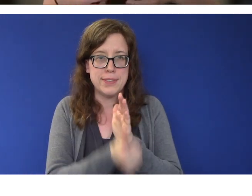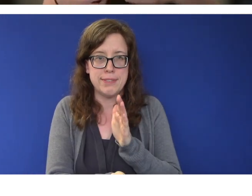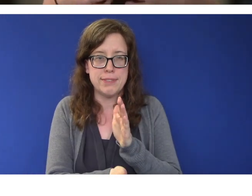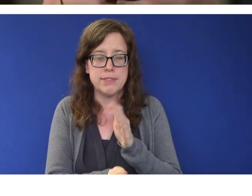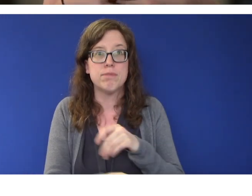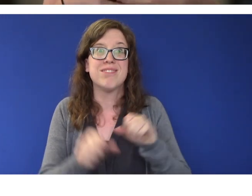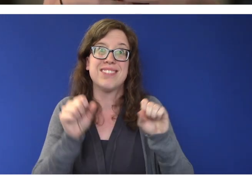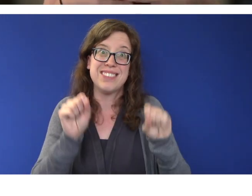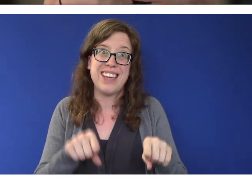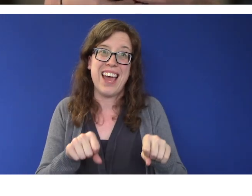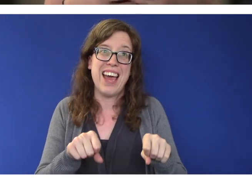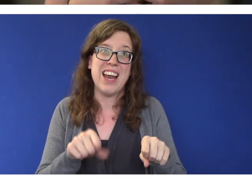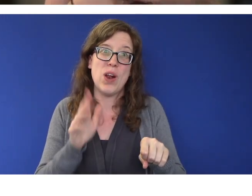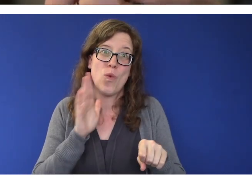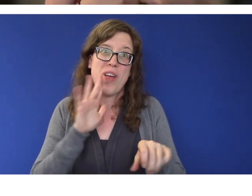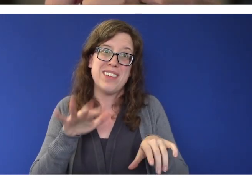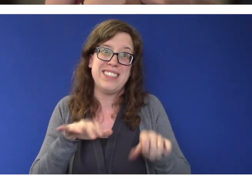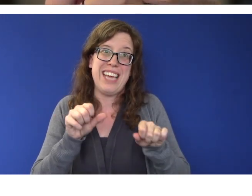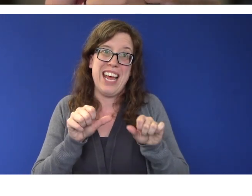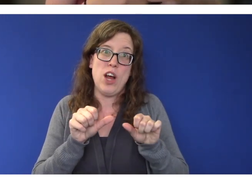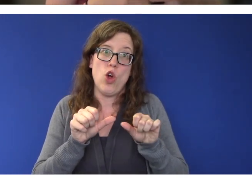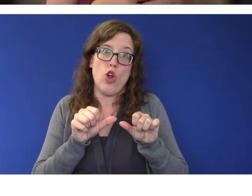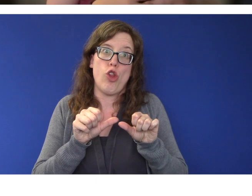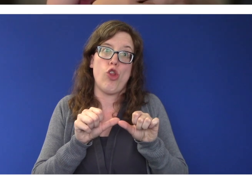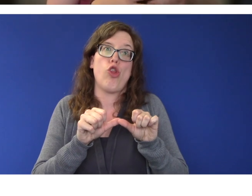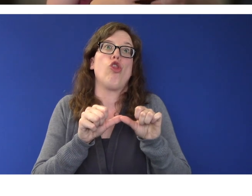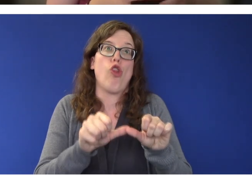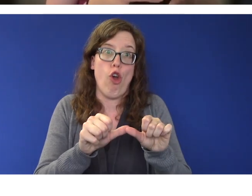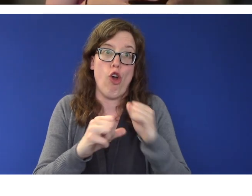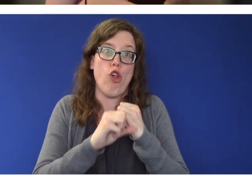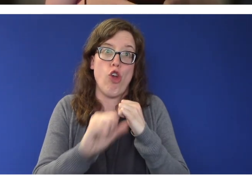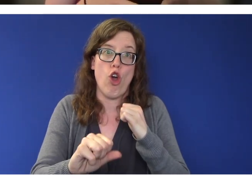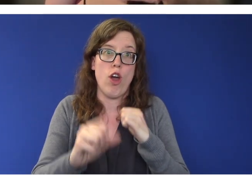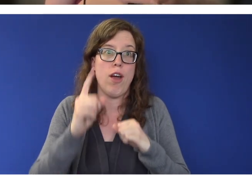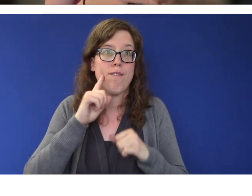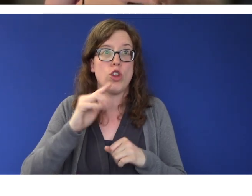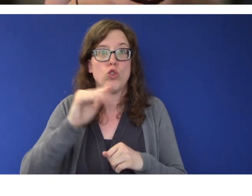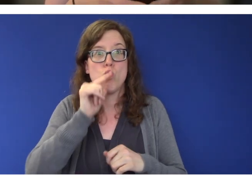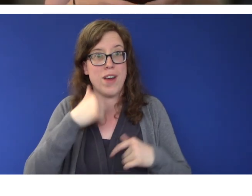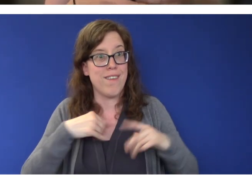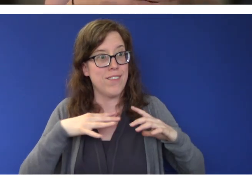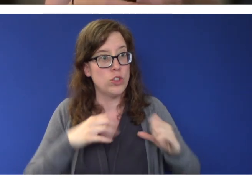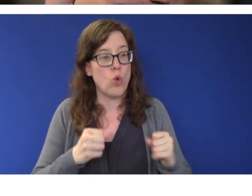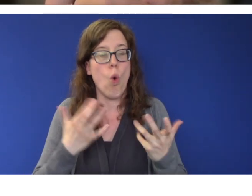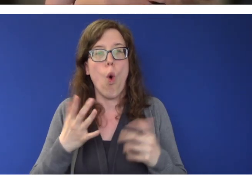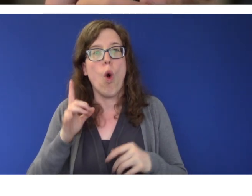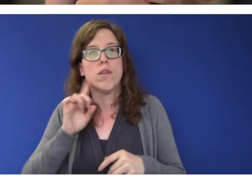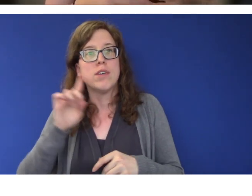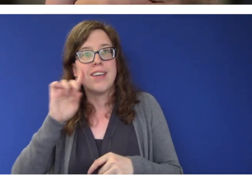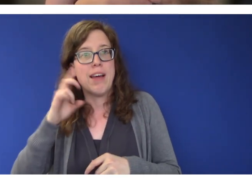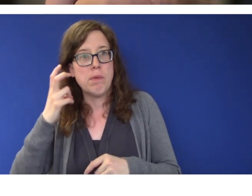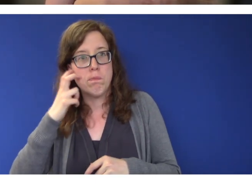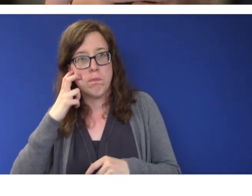It can and probably will take a lot longer for a child with CHARGE or a child who's deafblind to